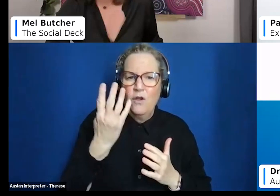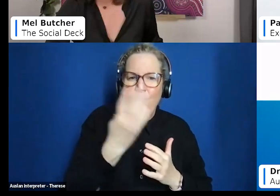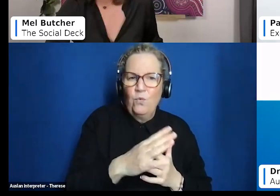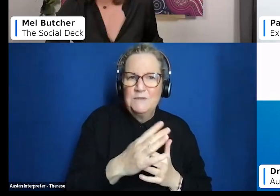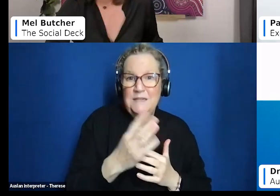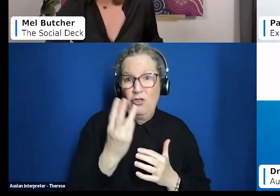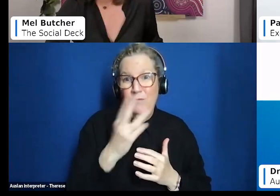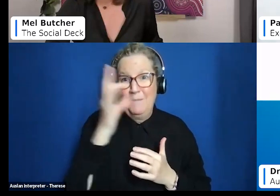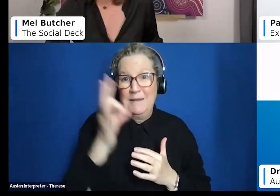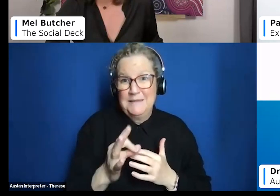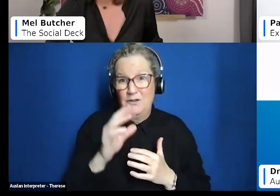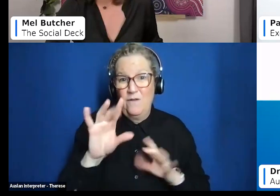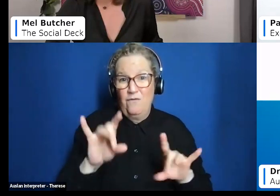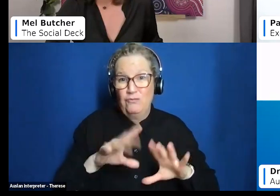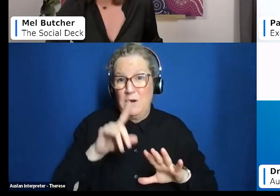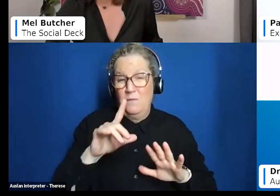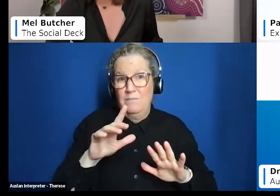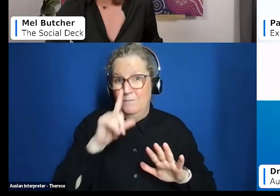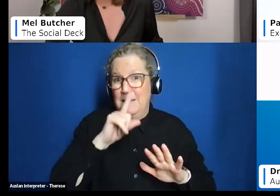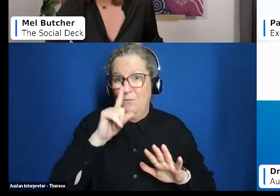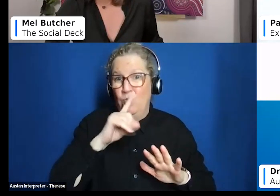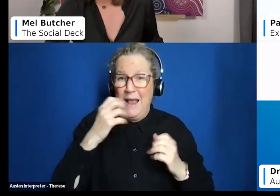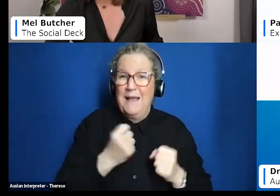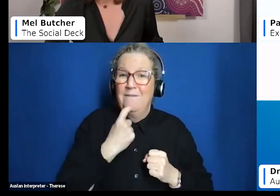of chronic medical condition and we need to ensure